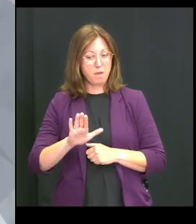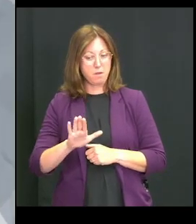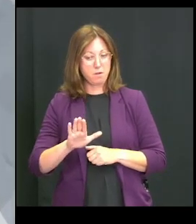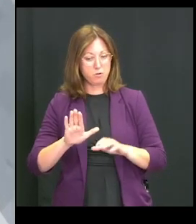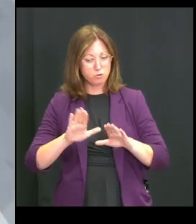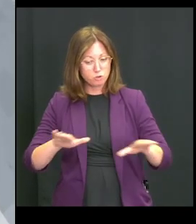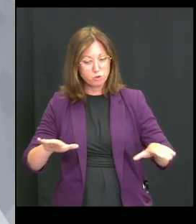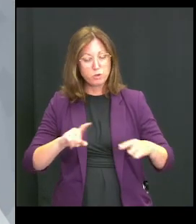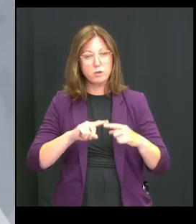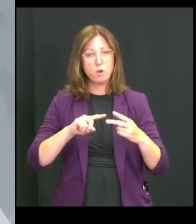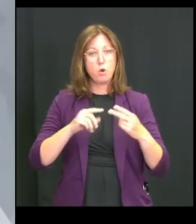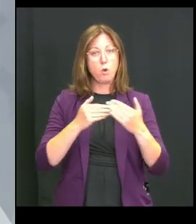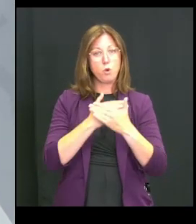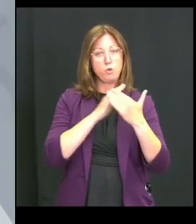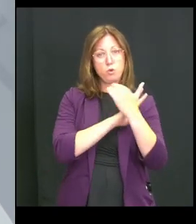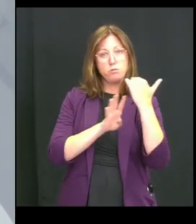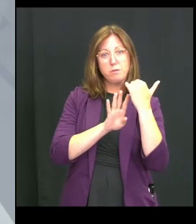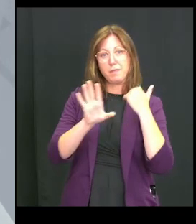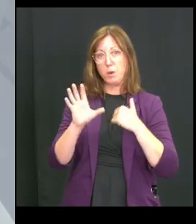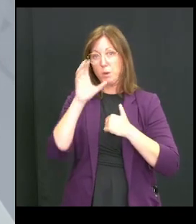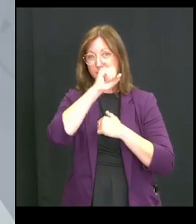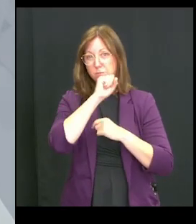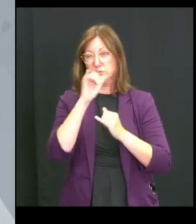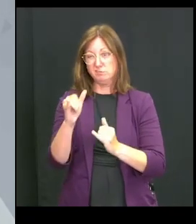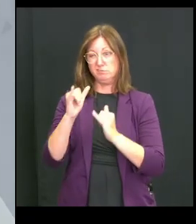and then maybe dig a little deeper into what's actually going on.